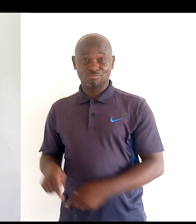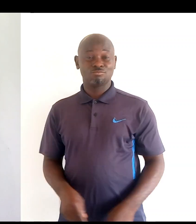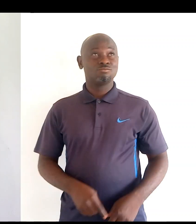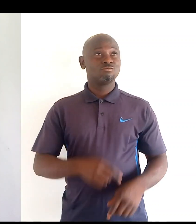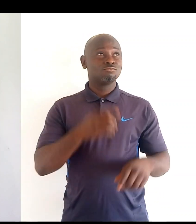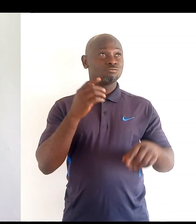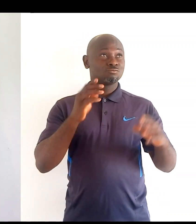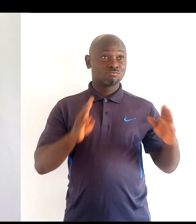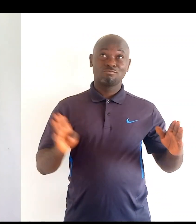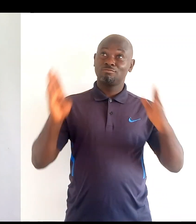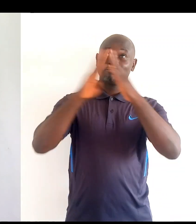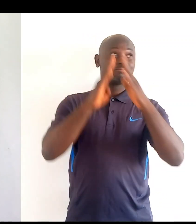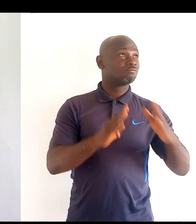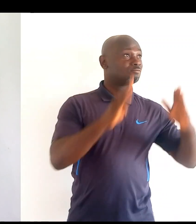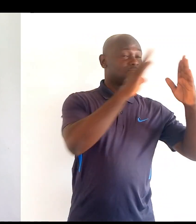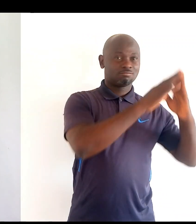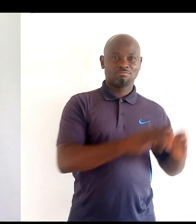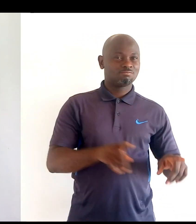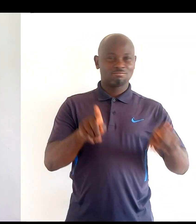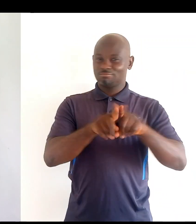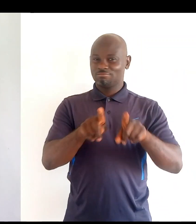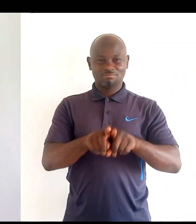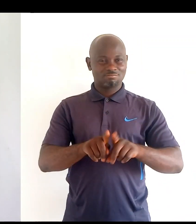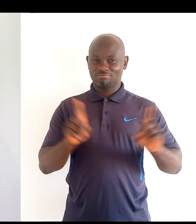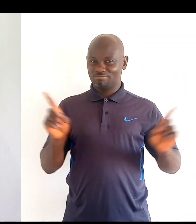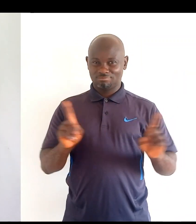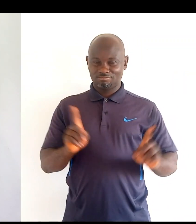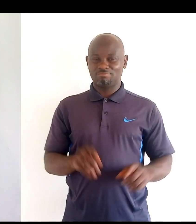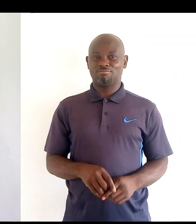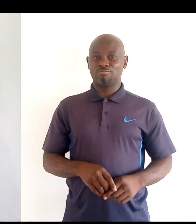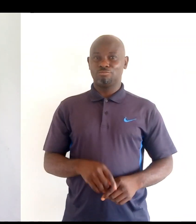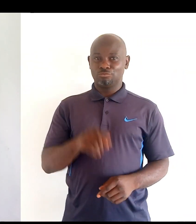with deaf people from different linguistic background other than their own community.